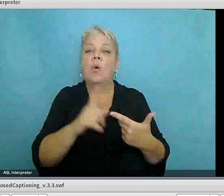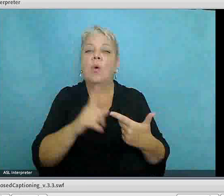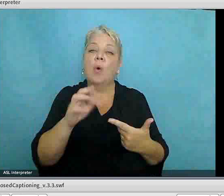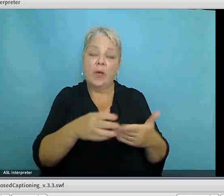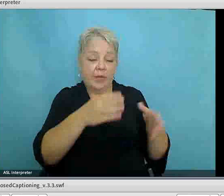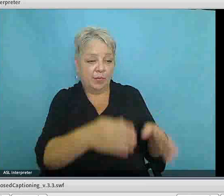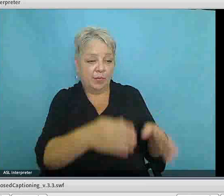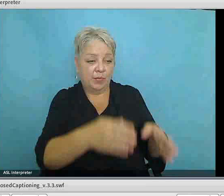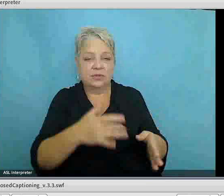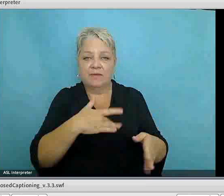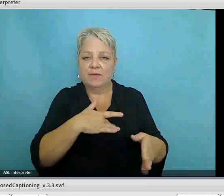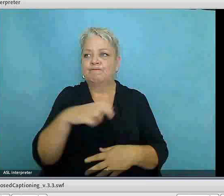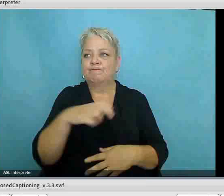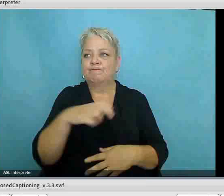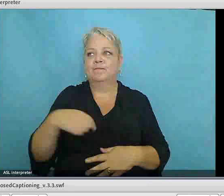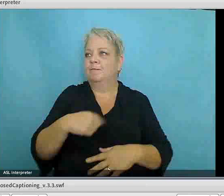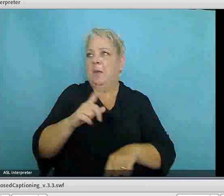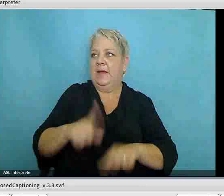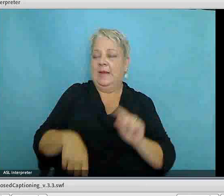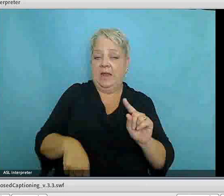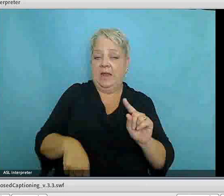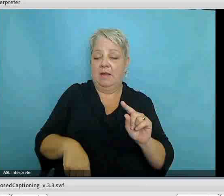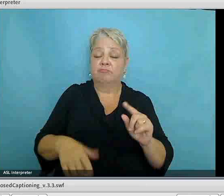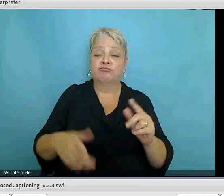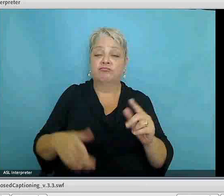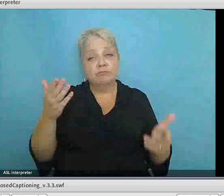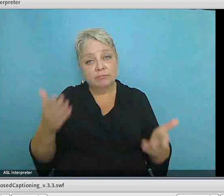decision for that person to choose not to be in One Care.